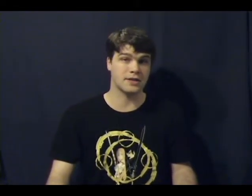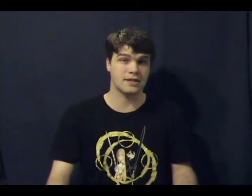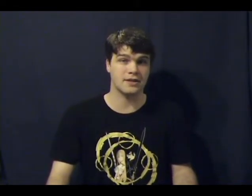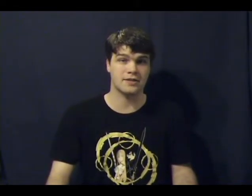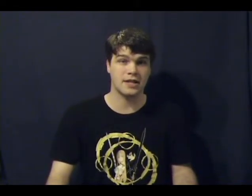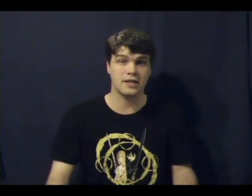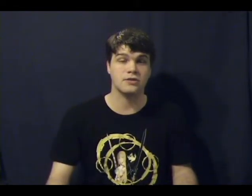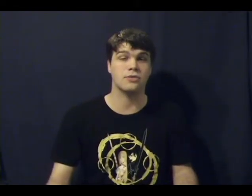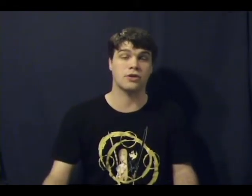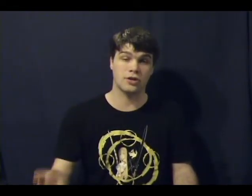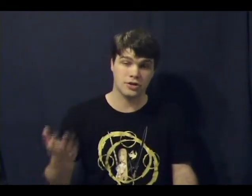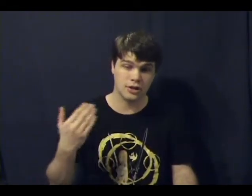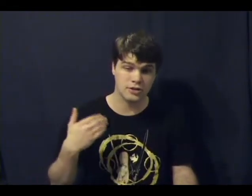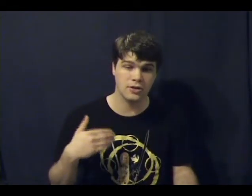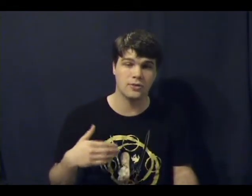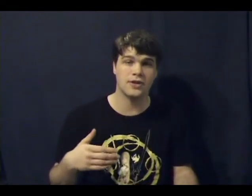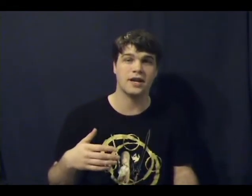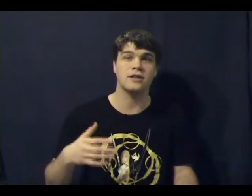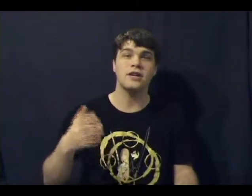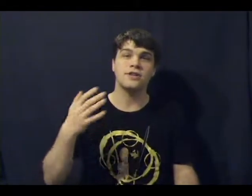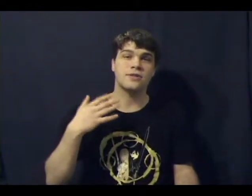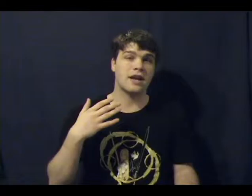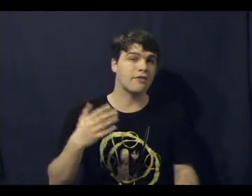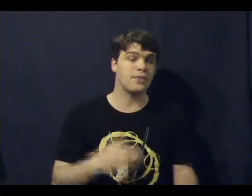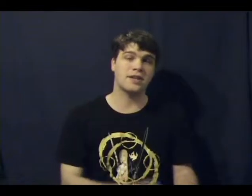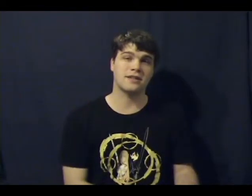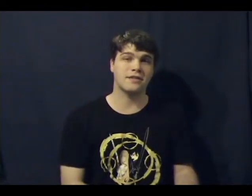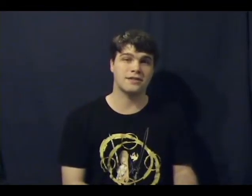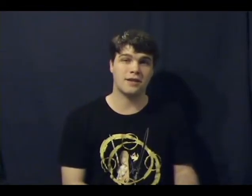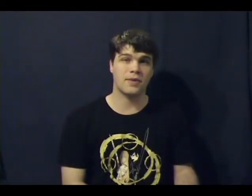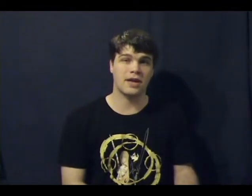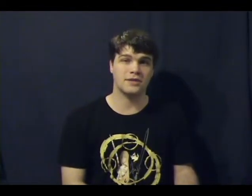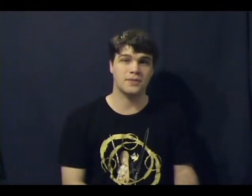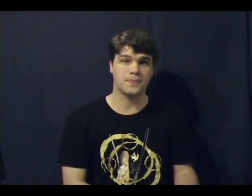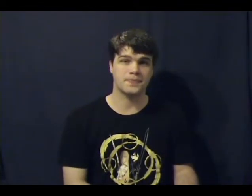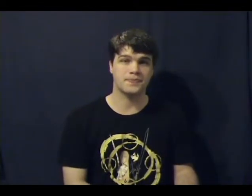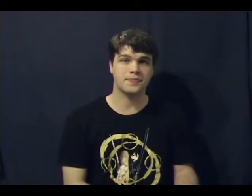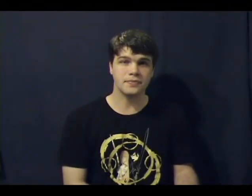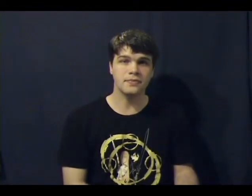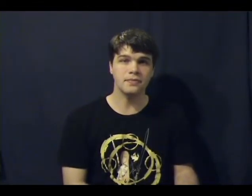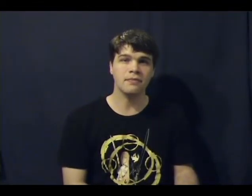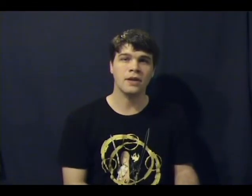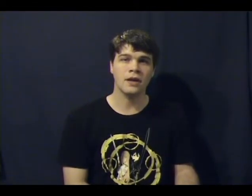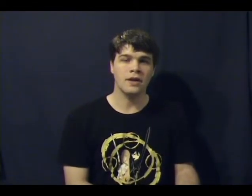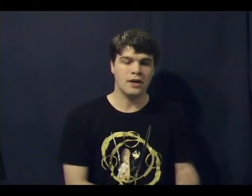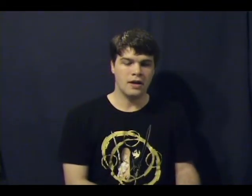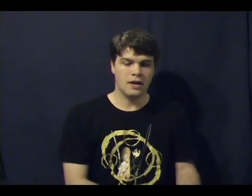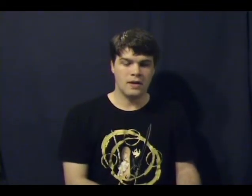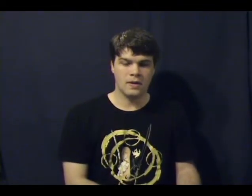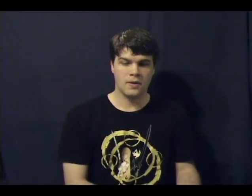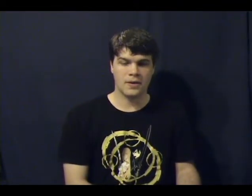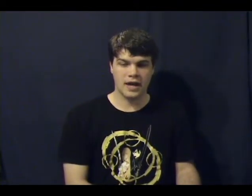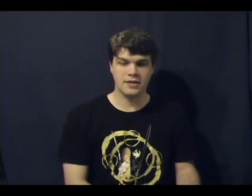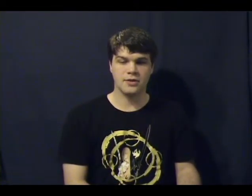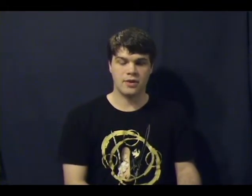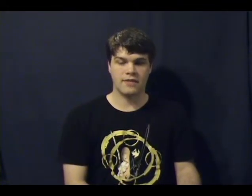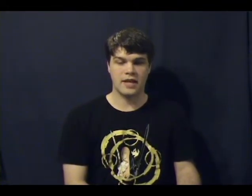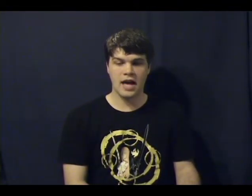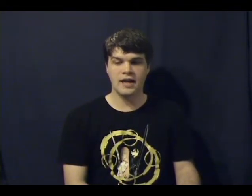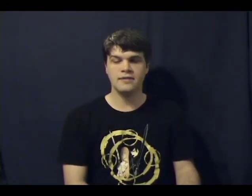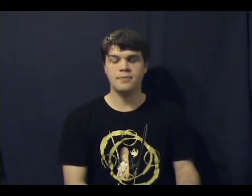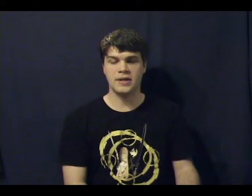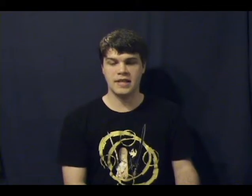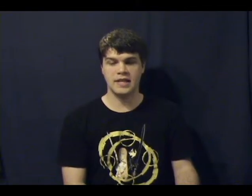doesn't understand. So they're going to try to slow down so that everybody is on the same page. Okay so we have again please.